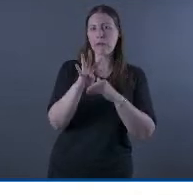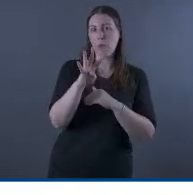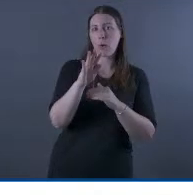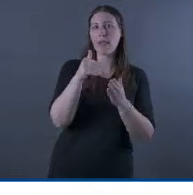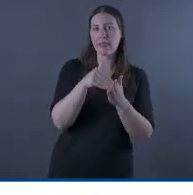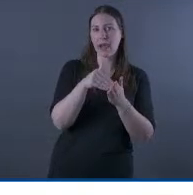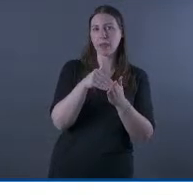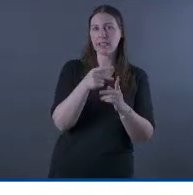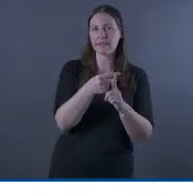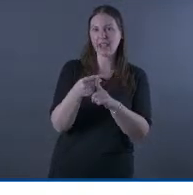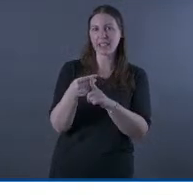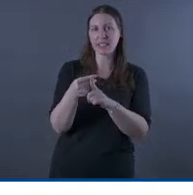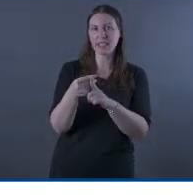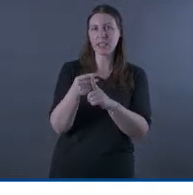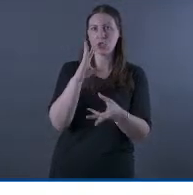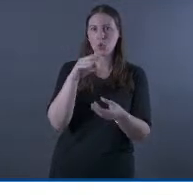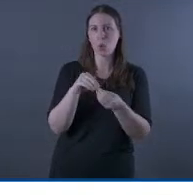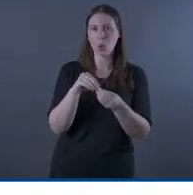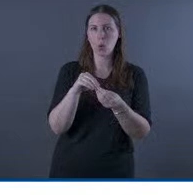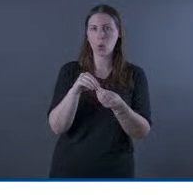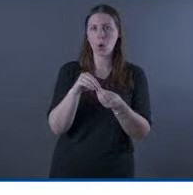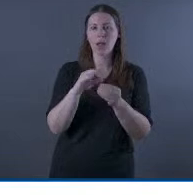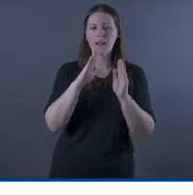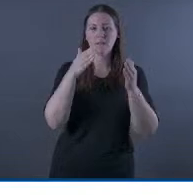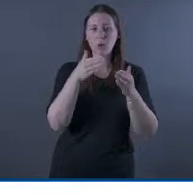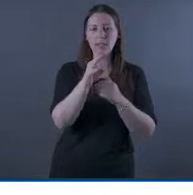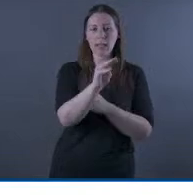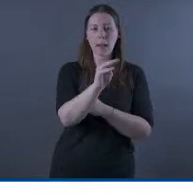or Johnson & Johnson vaccines, early on